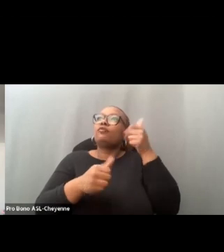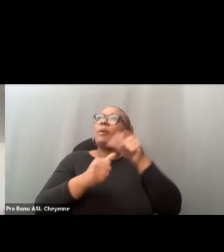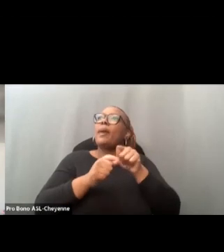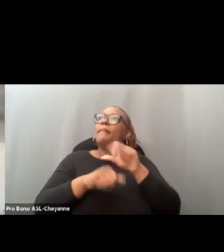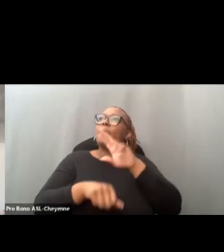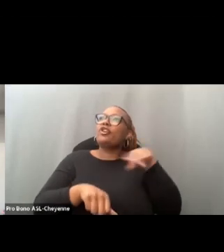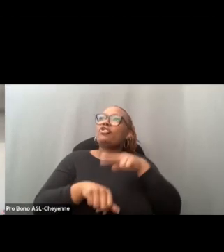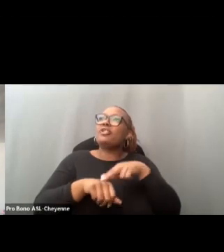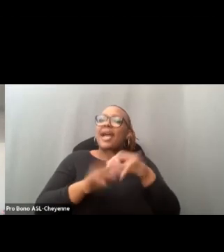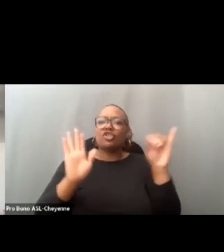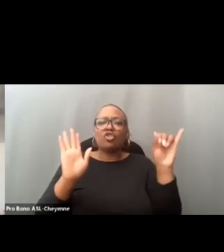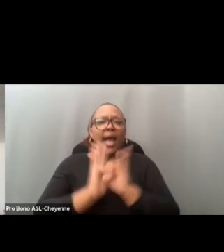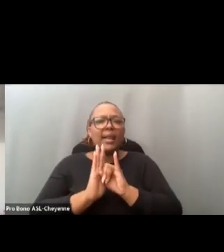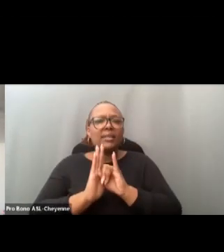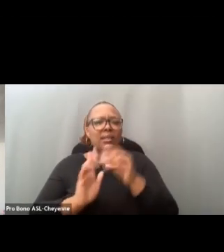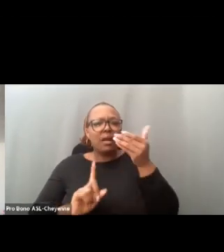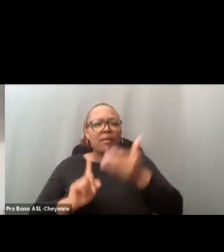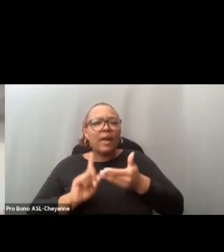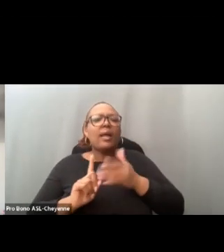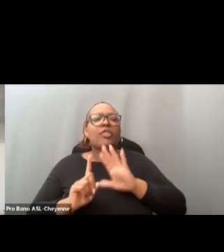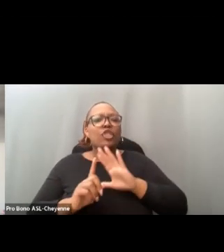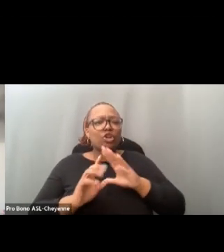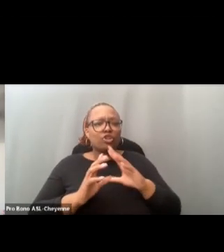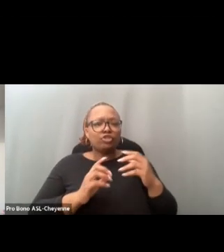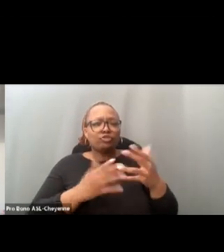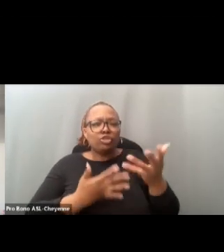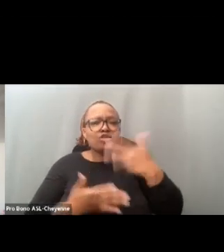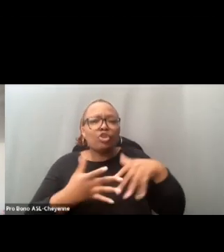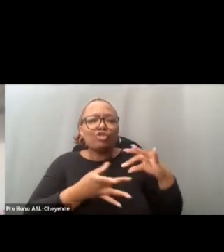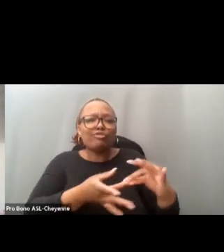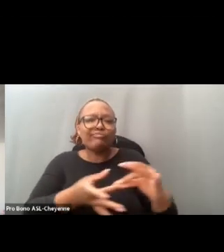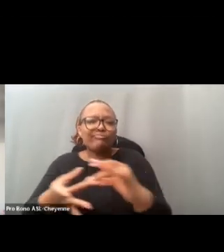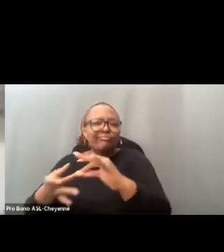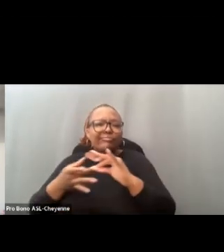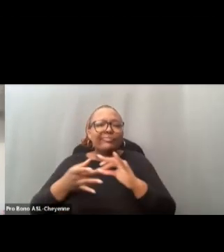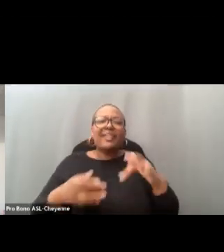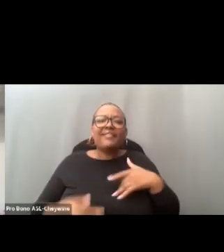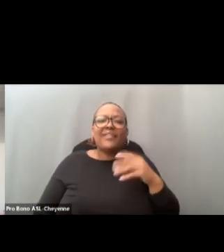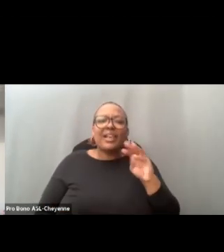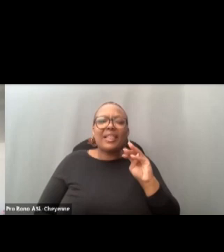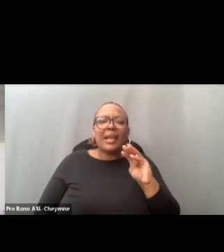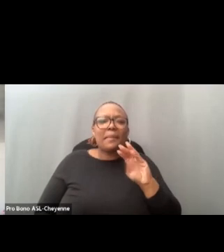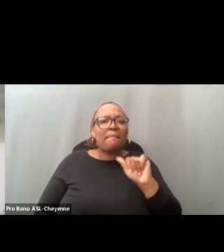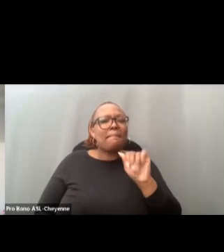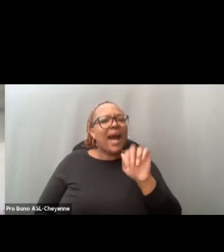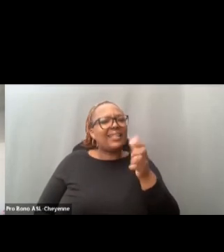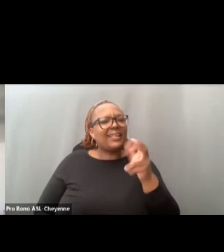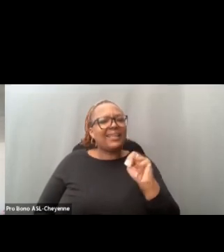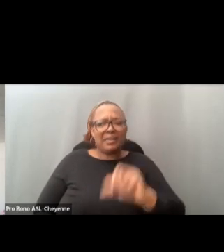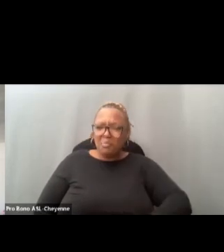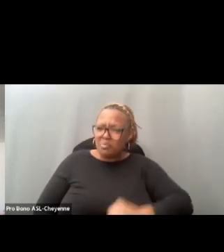their national social cohesion, feeling Malian again, feeling proud to be Malian again.